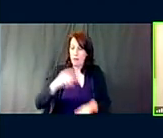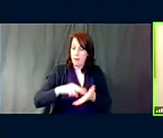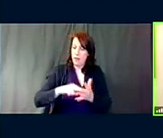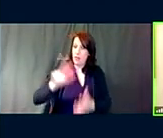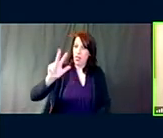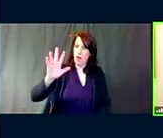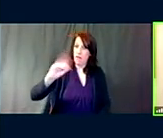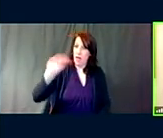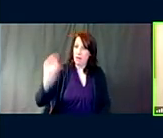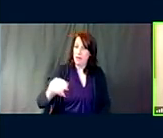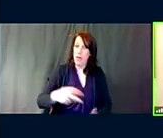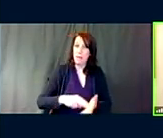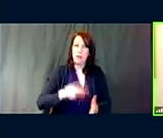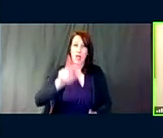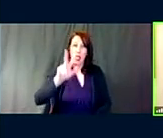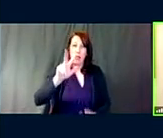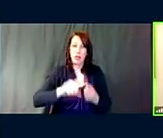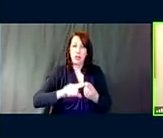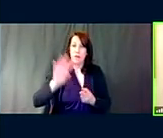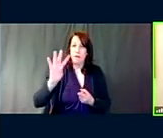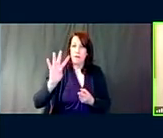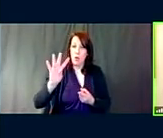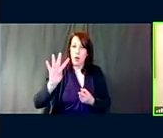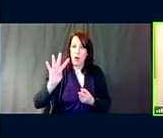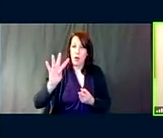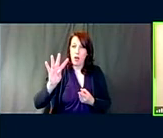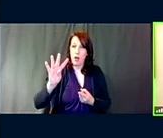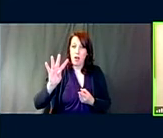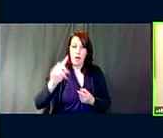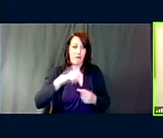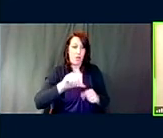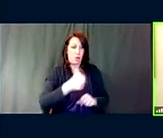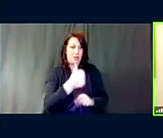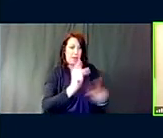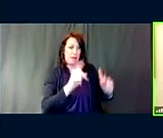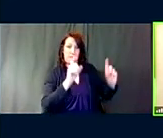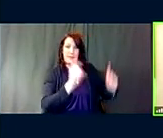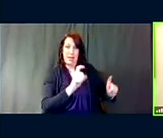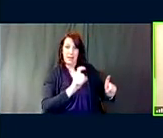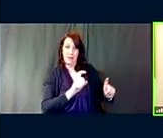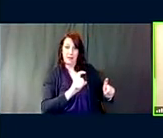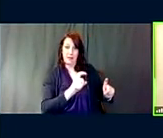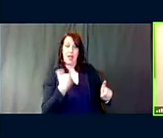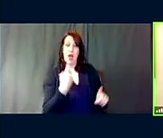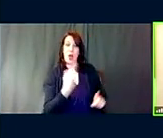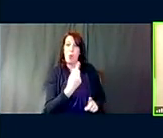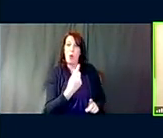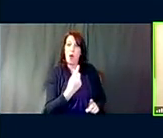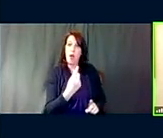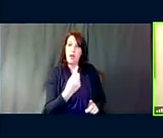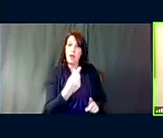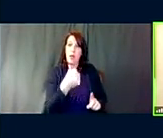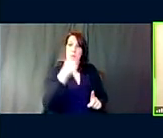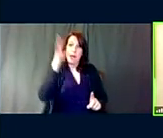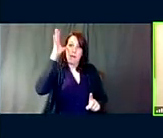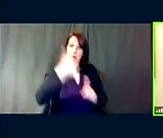IN FACT, 35% MEANS THAT ON AVERAGE, THREE TO FOUR OF THE TEN INDIVIDUALS TESTED HAD ONE